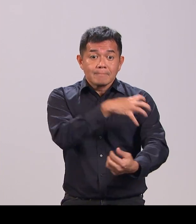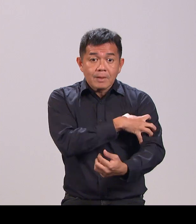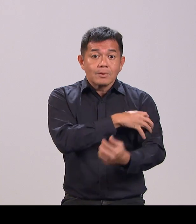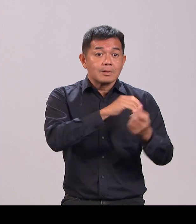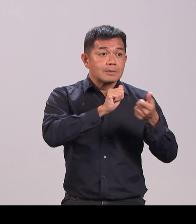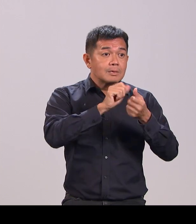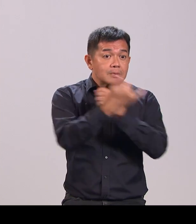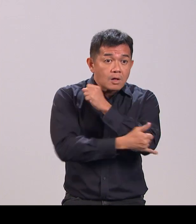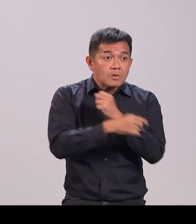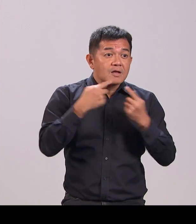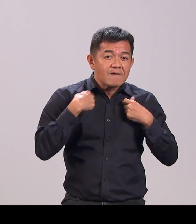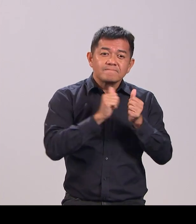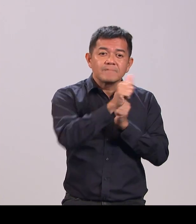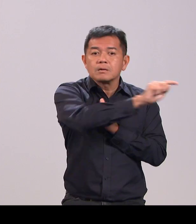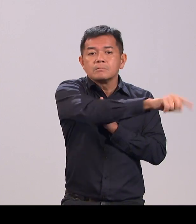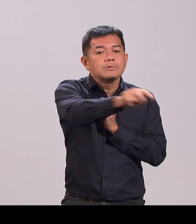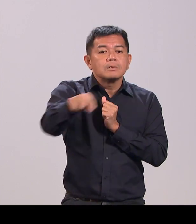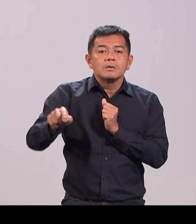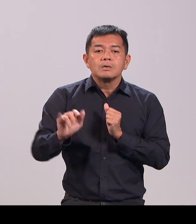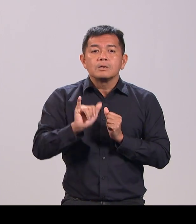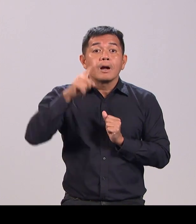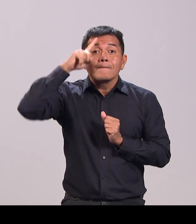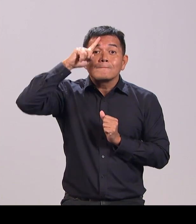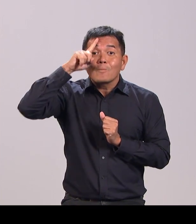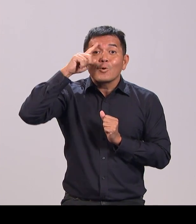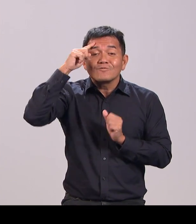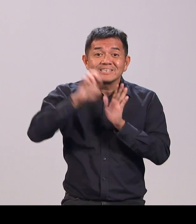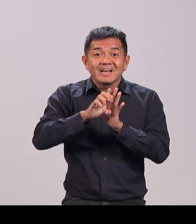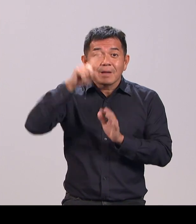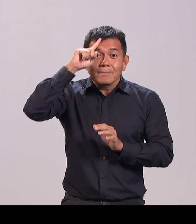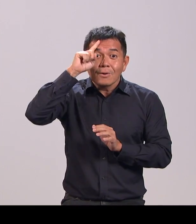We are a little bit like Mongolia. I visited Mongolia two months ago.